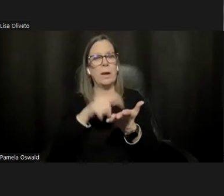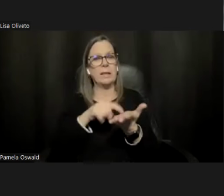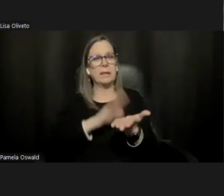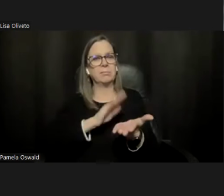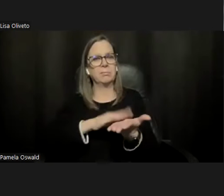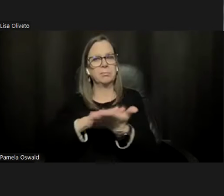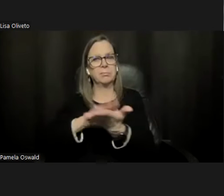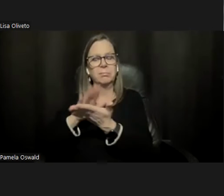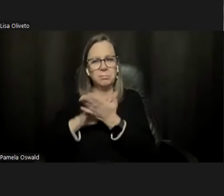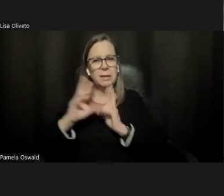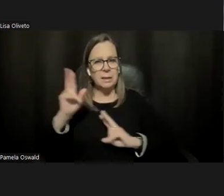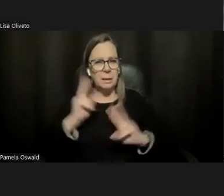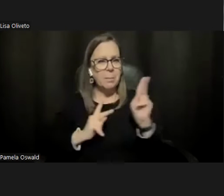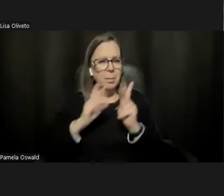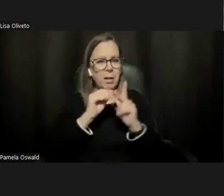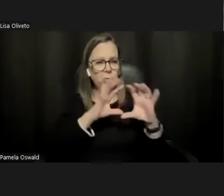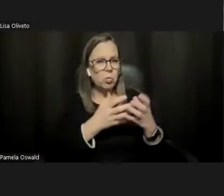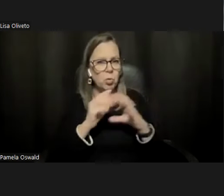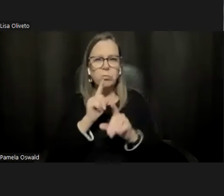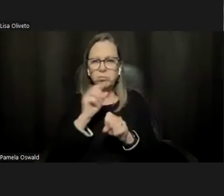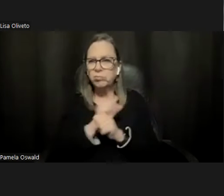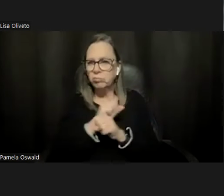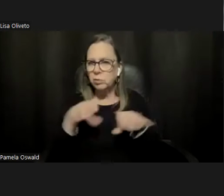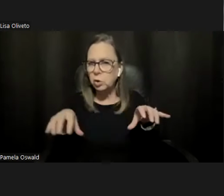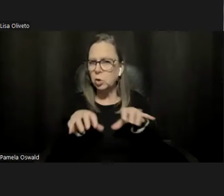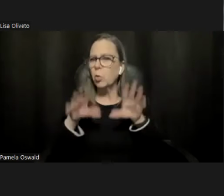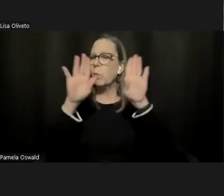organizations that are doing that wonderful work.